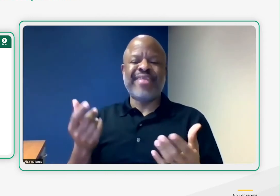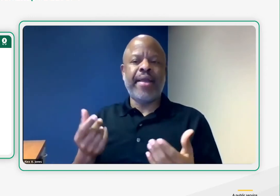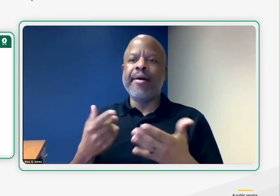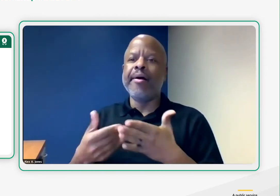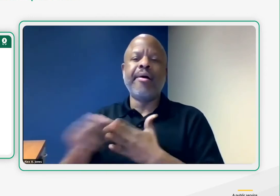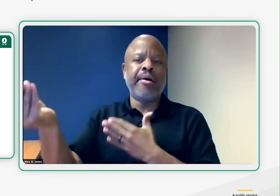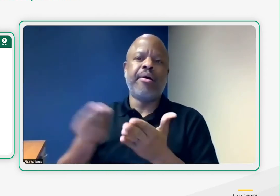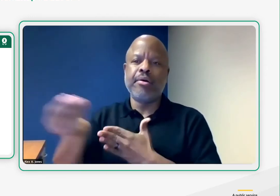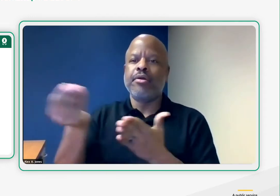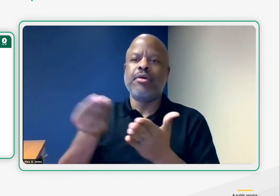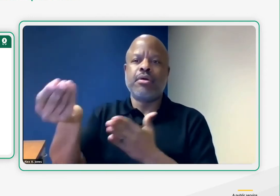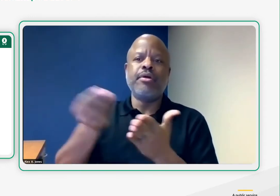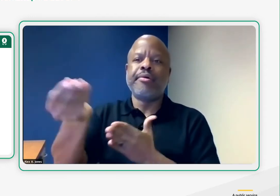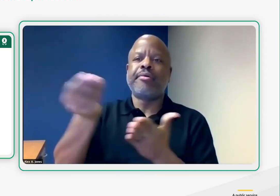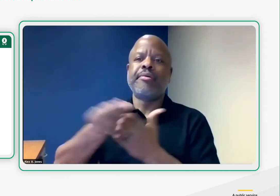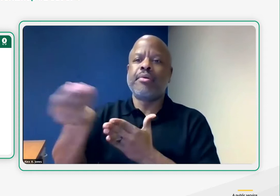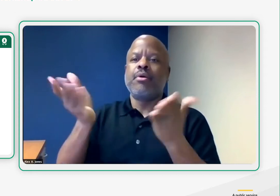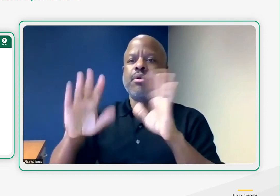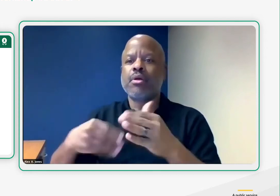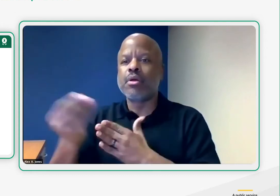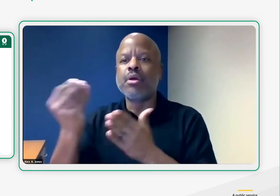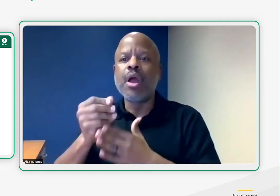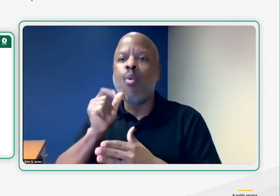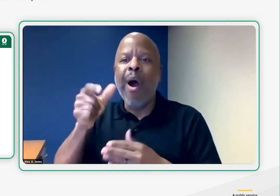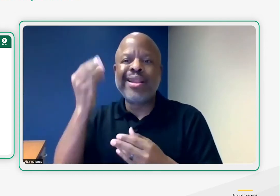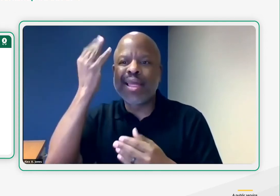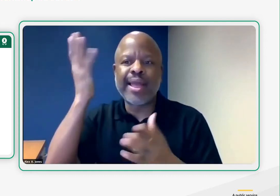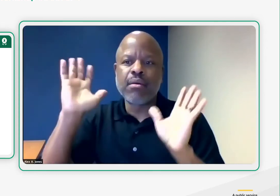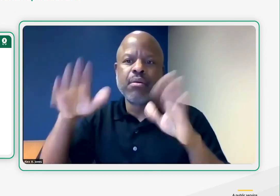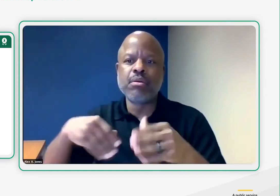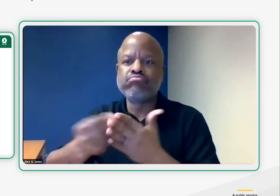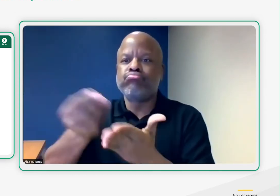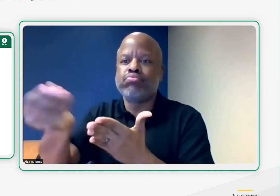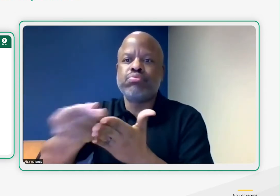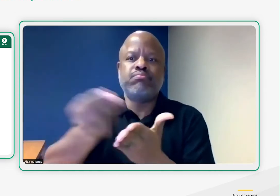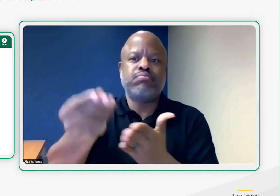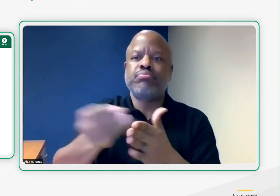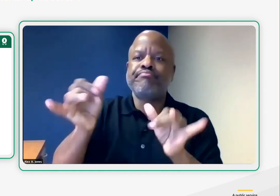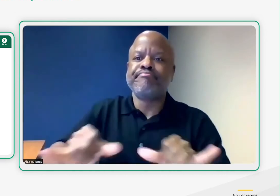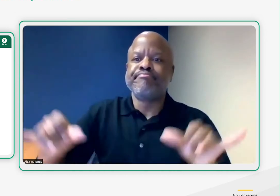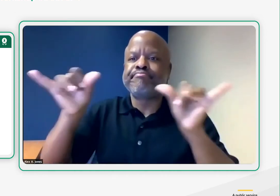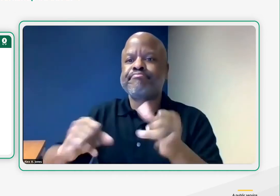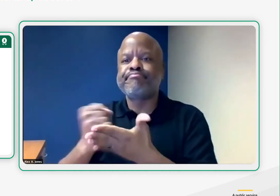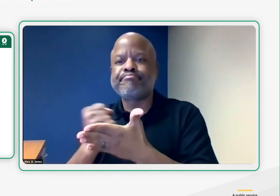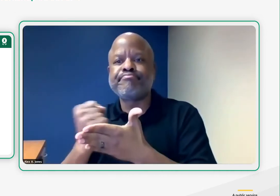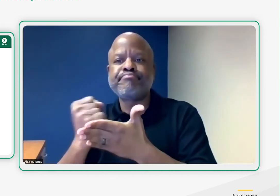And then, 3 is just impulse purchasing. You're not thinking. You're just buying away, swiping away, charging away.